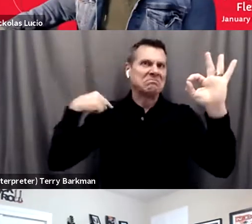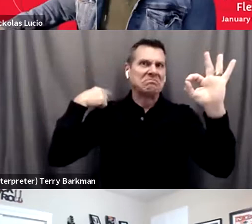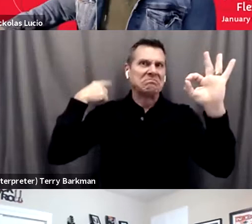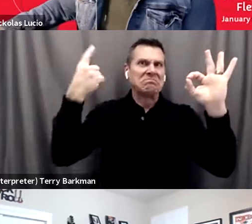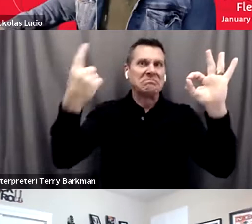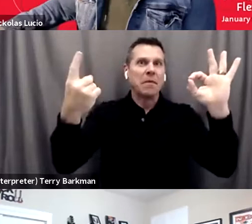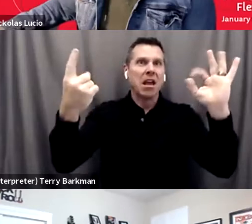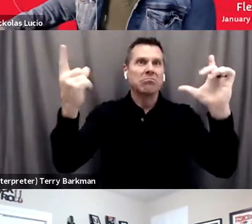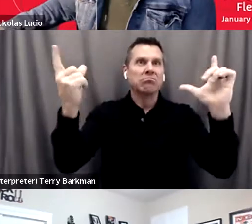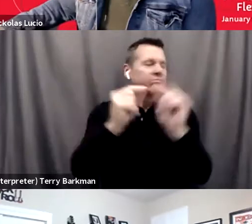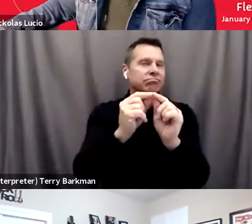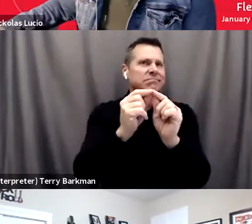now it's got so you have to deal with groco